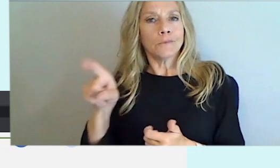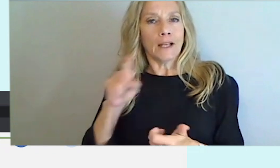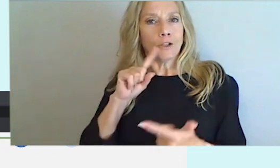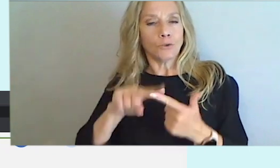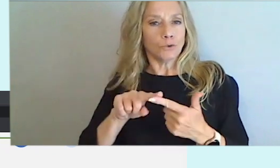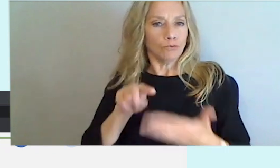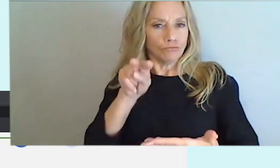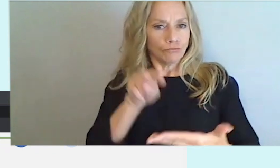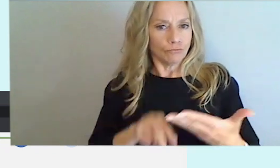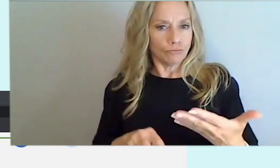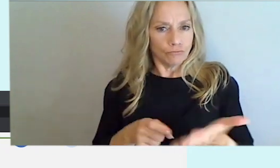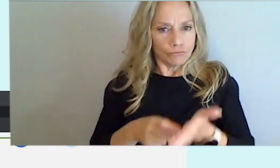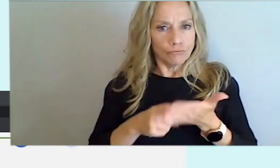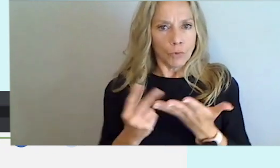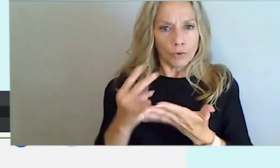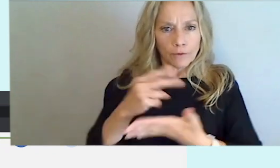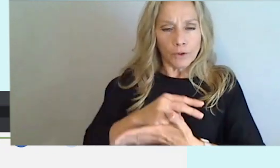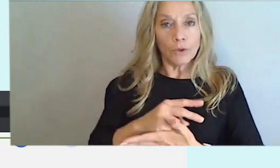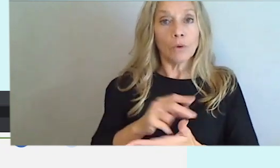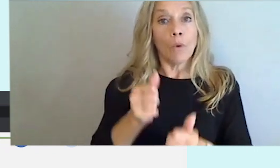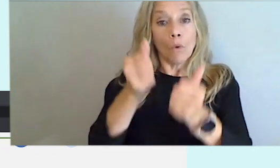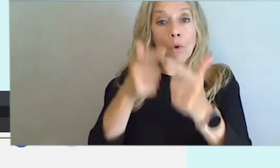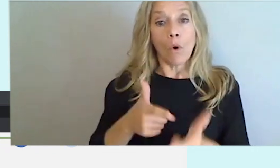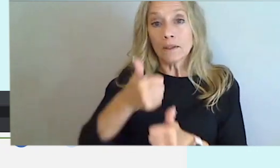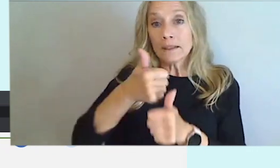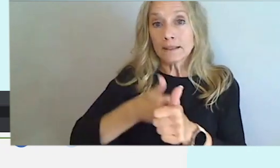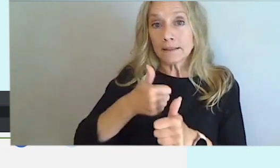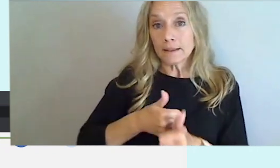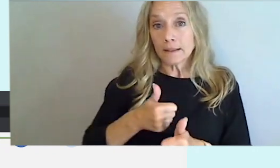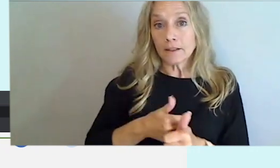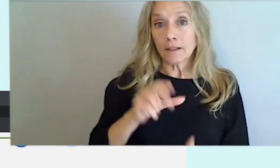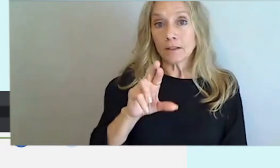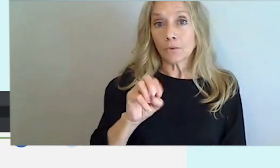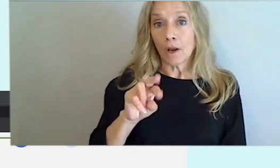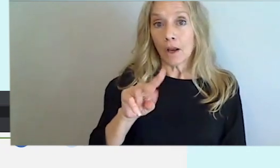Remember, every record on the summary page must be reviewed before moving forward.